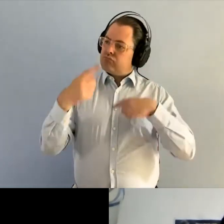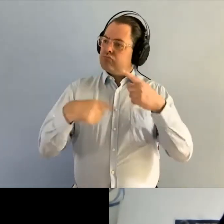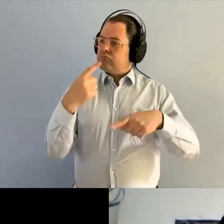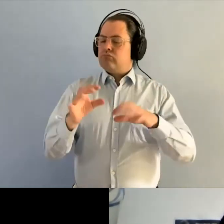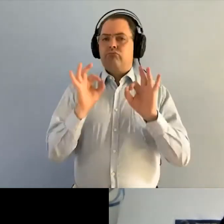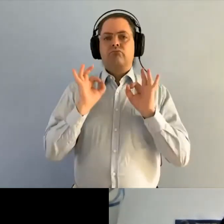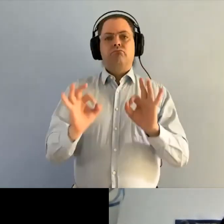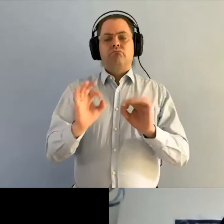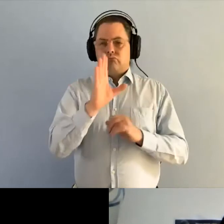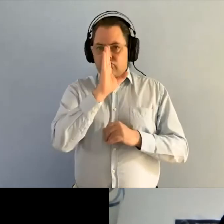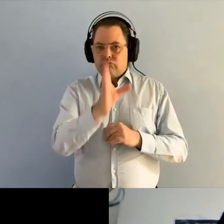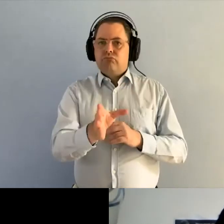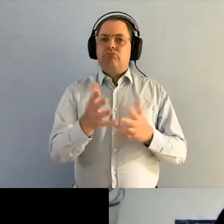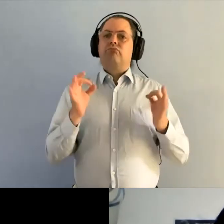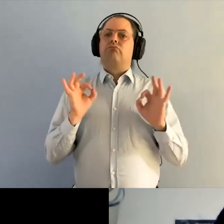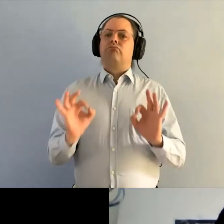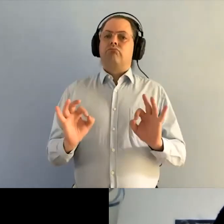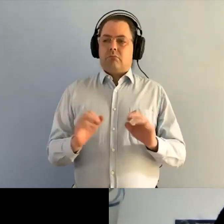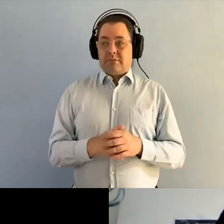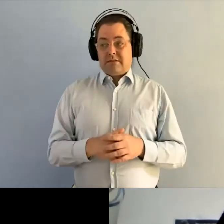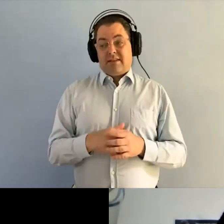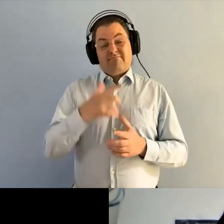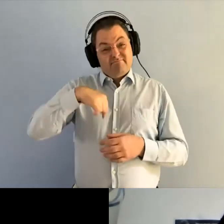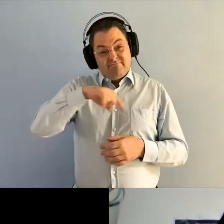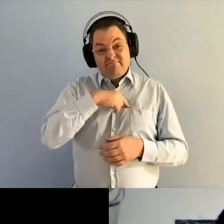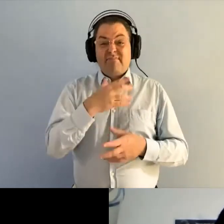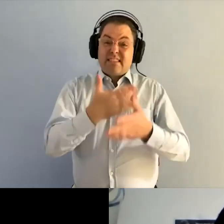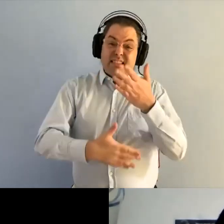we need income that will help us to continue our livelihood